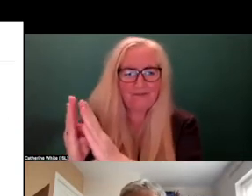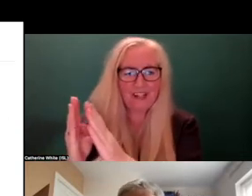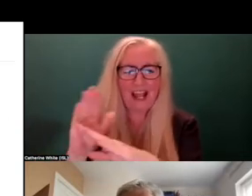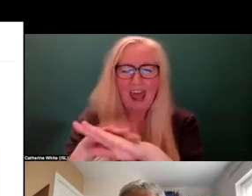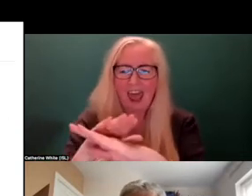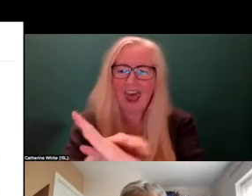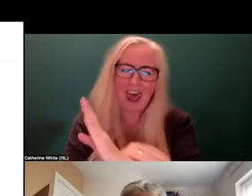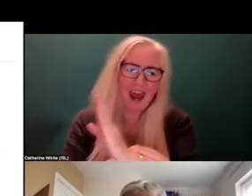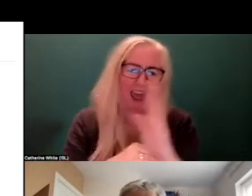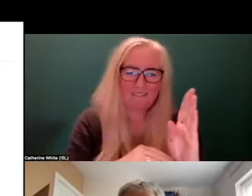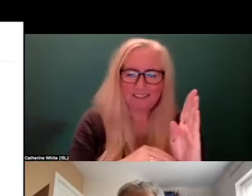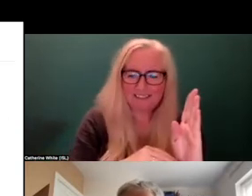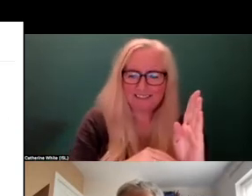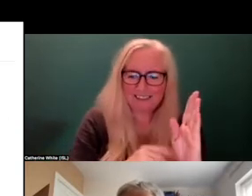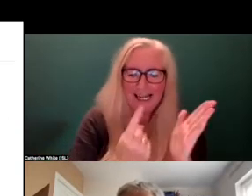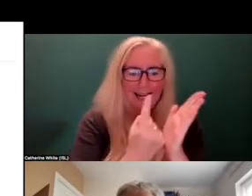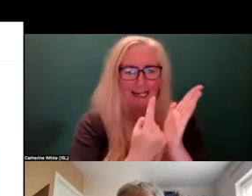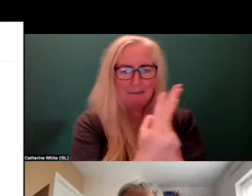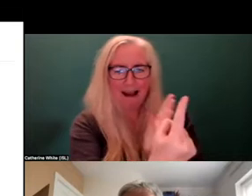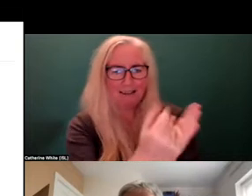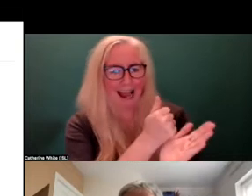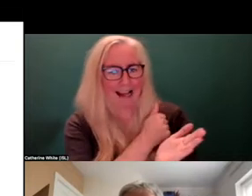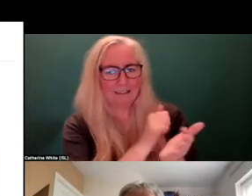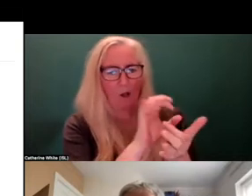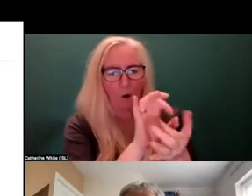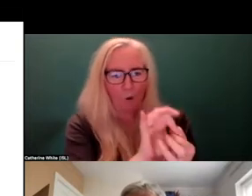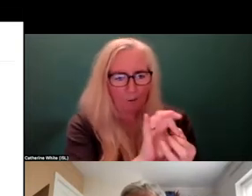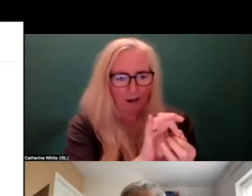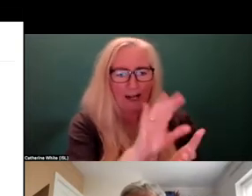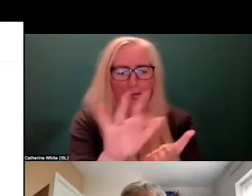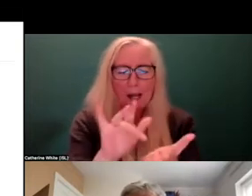On the on the left-hand side is, I suppose, independence at home.